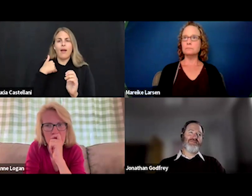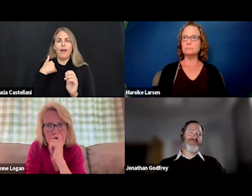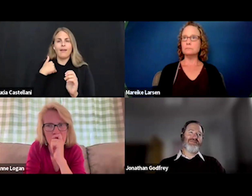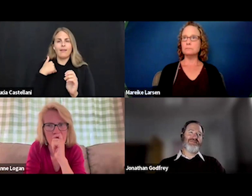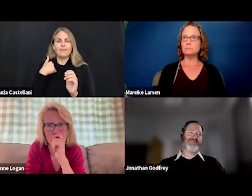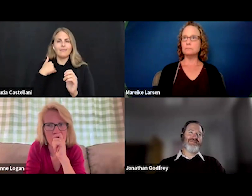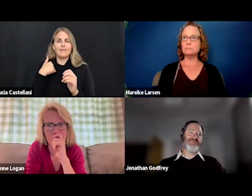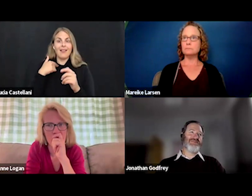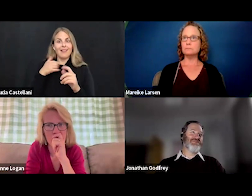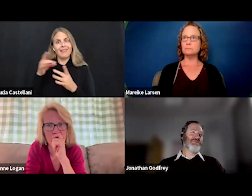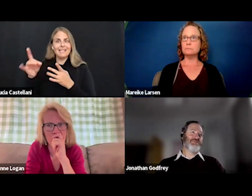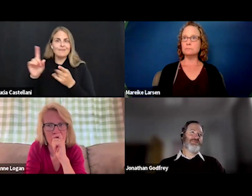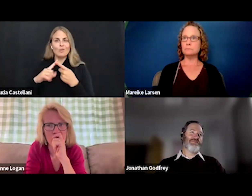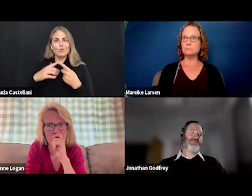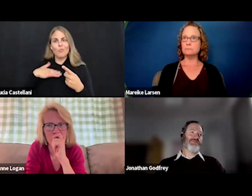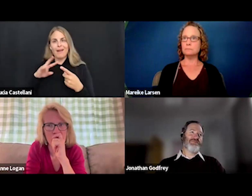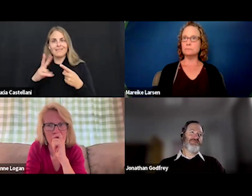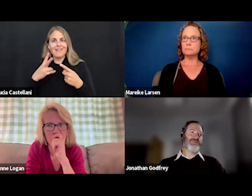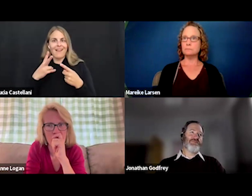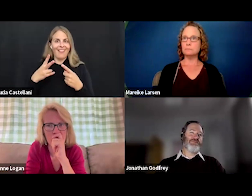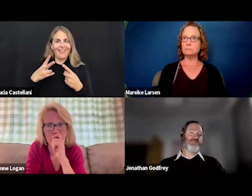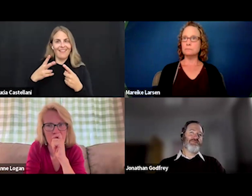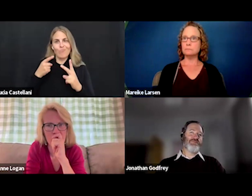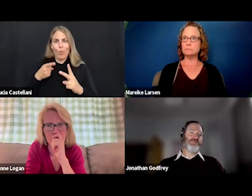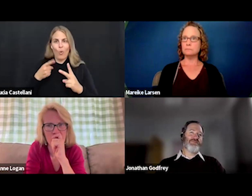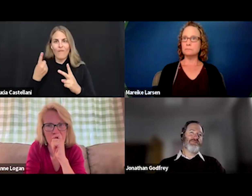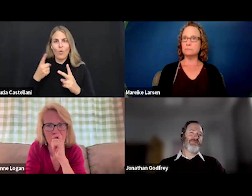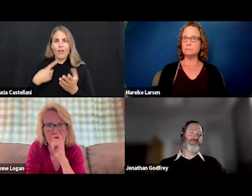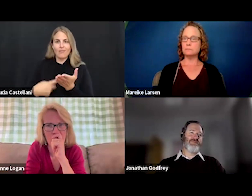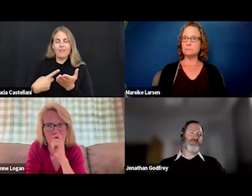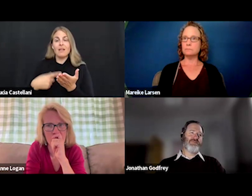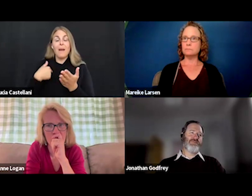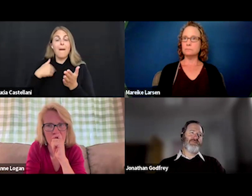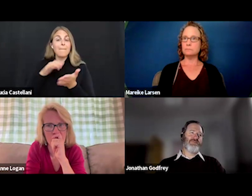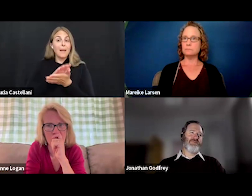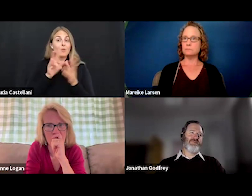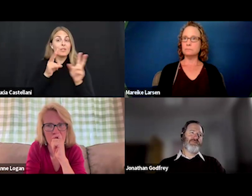about-- is that papers that are uploaded on arXiv--